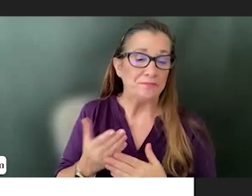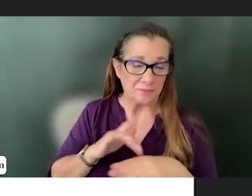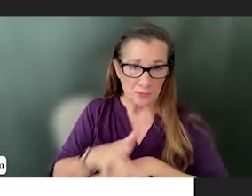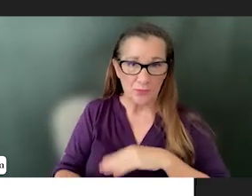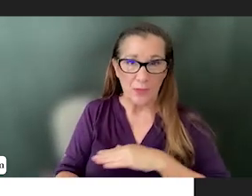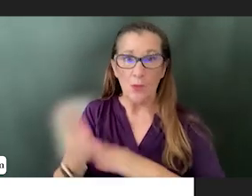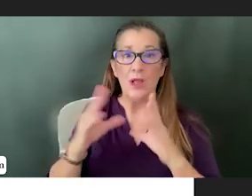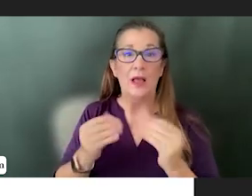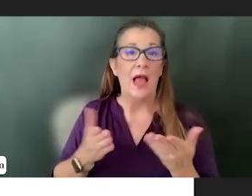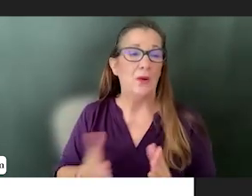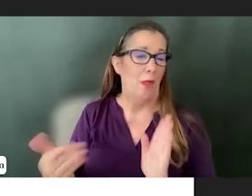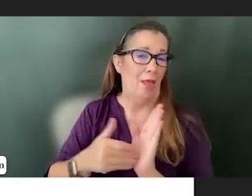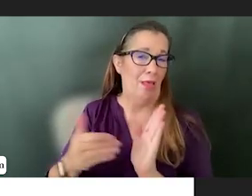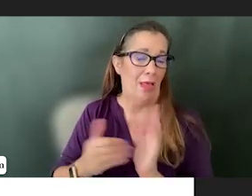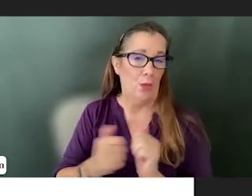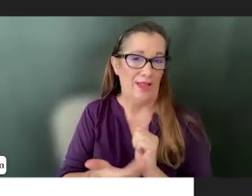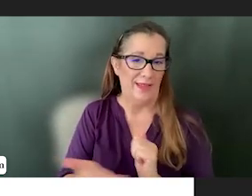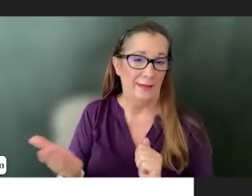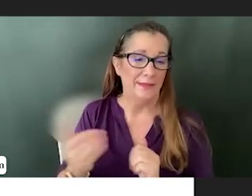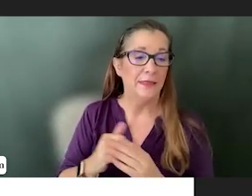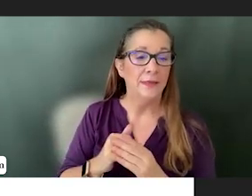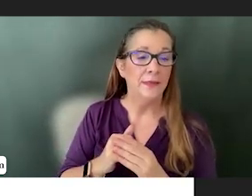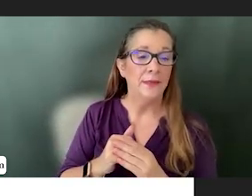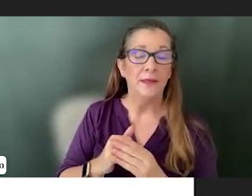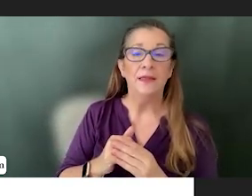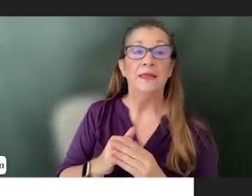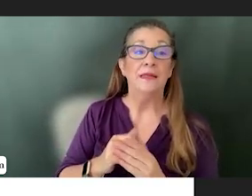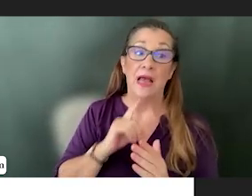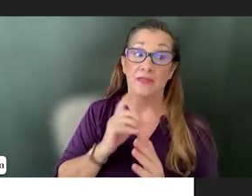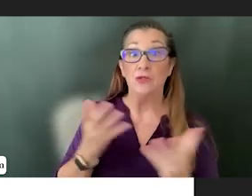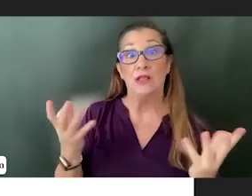I don't want to be too redundant with things. Um, but there was a lot of information this morning.